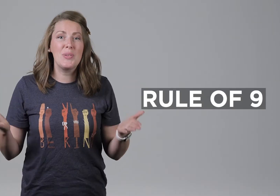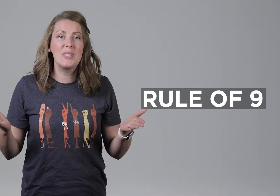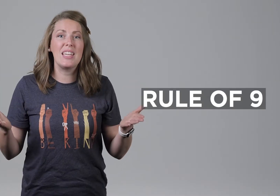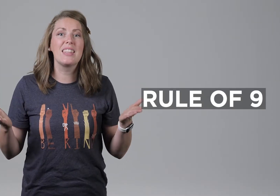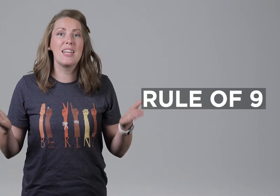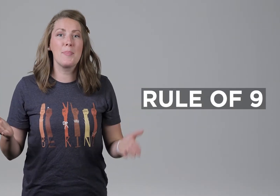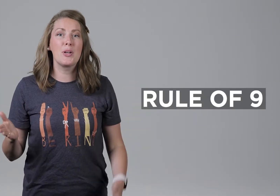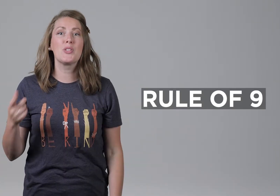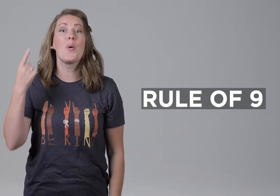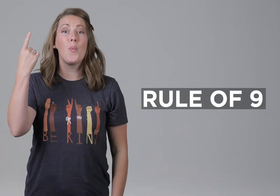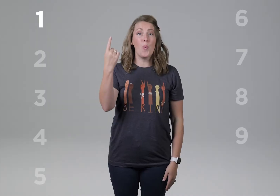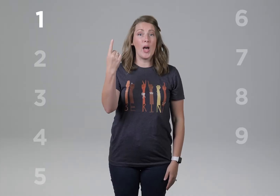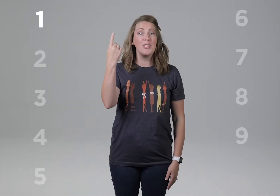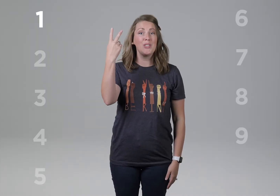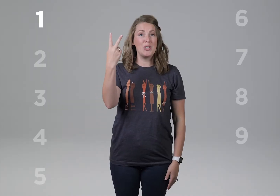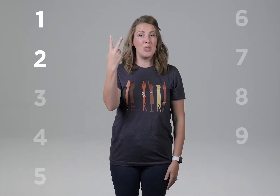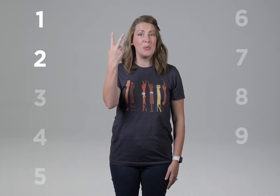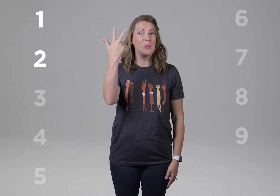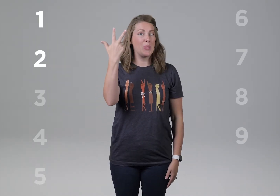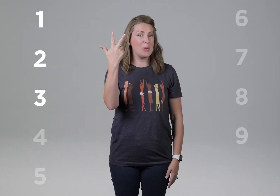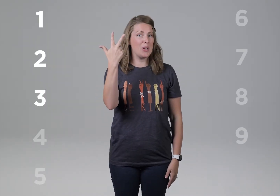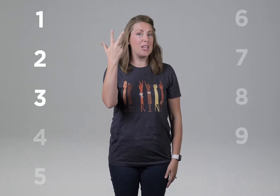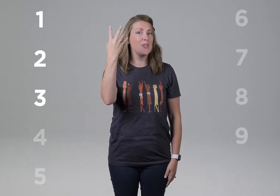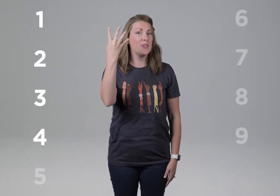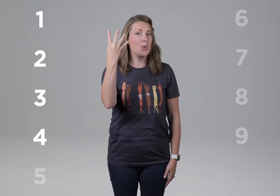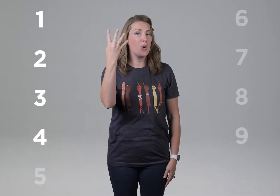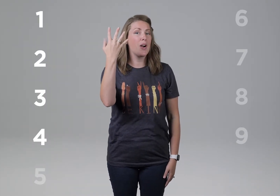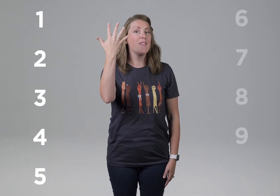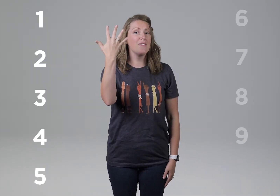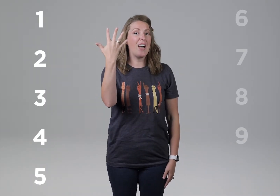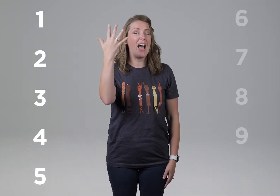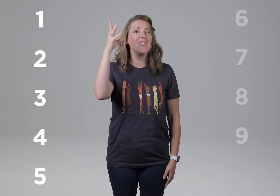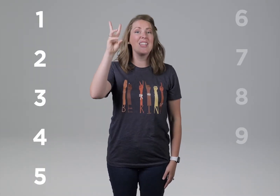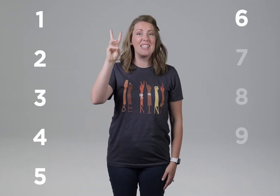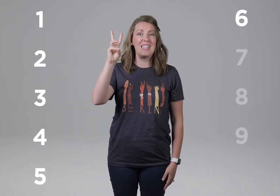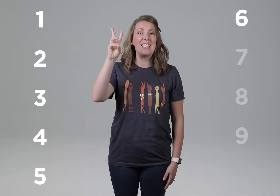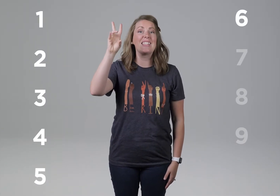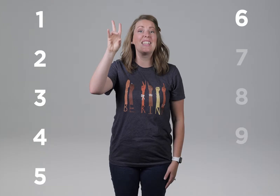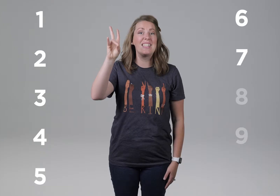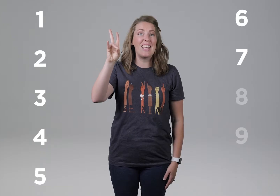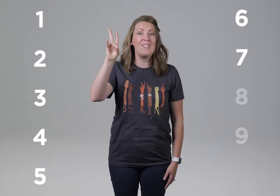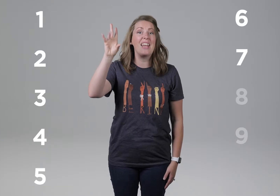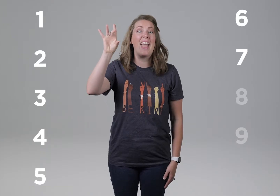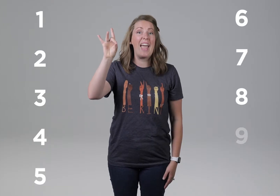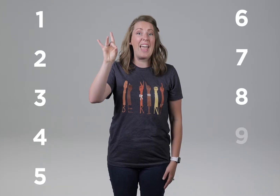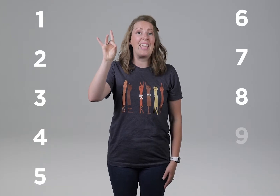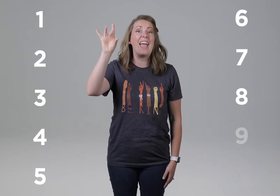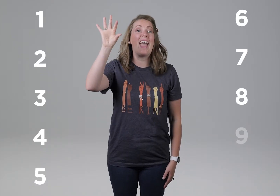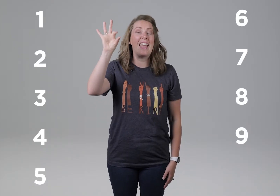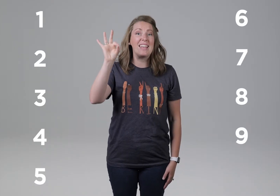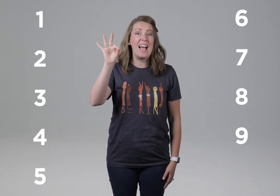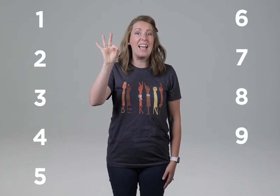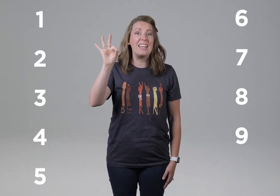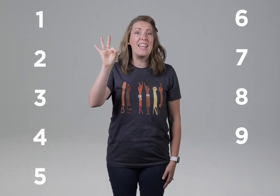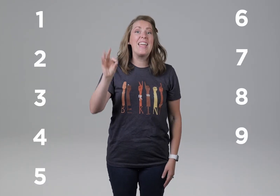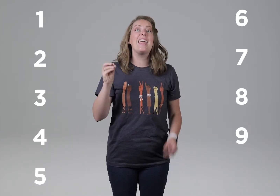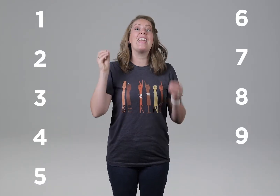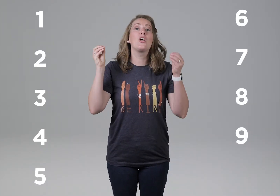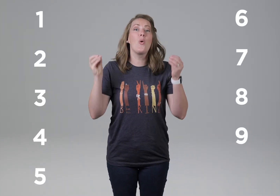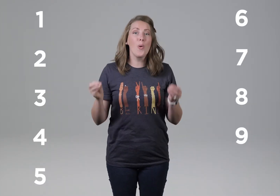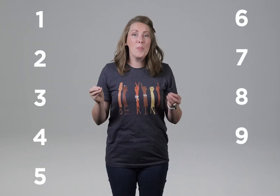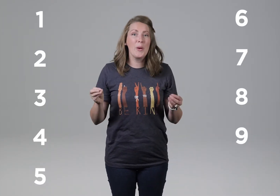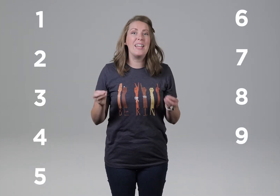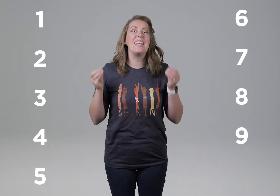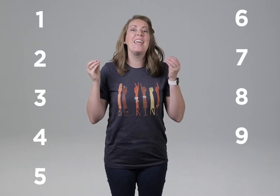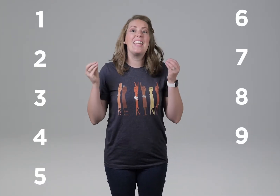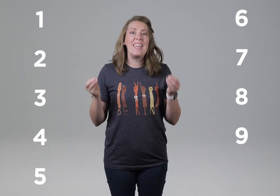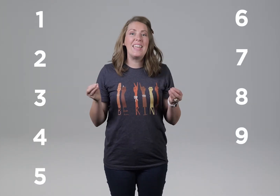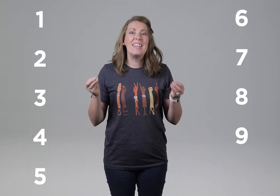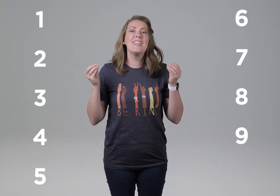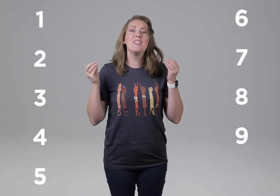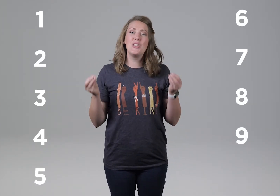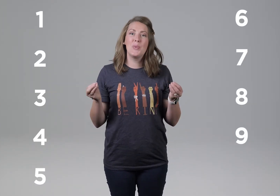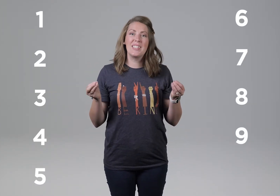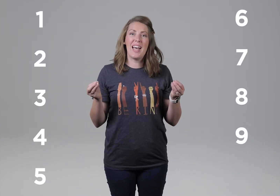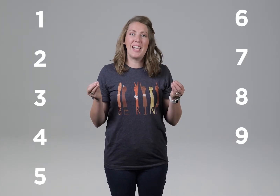using the numbers one, two, three, four, five, six, seven, eight, and nine incorporated in to a sign.